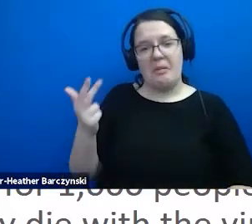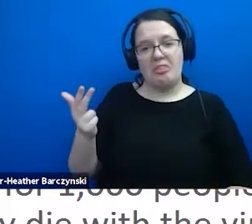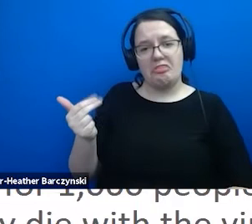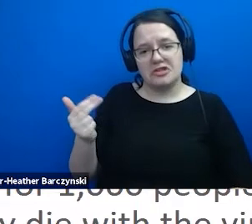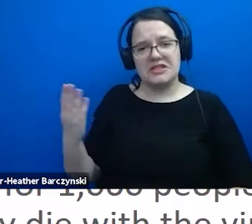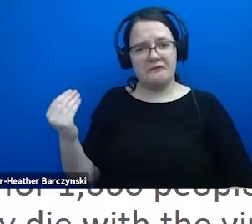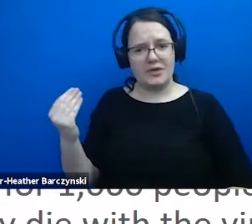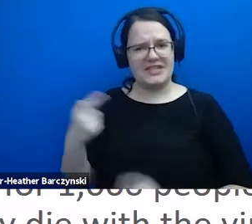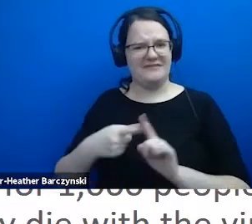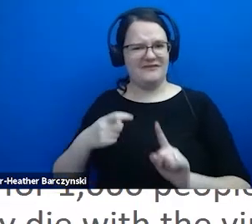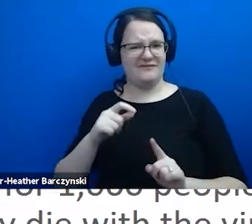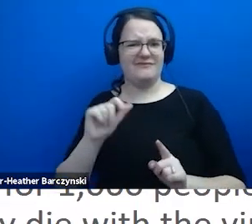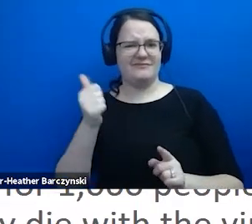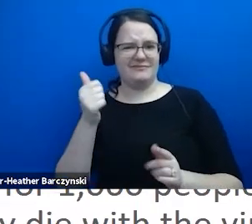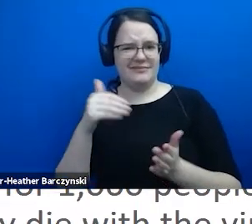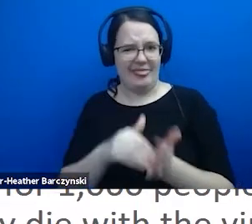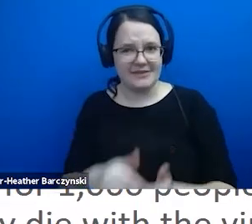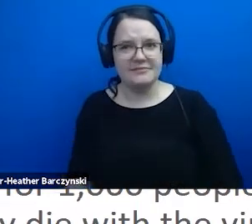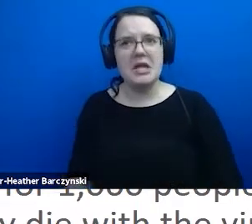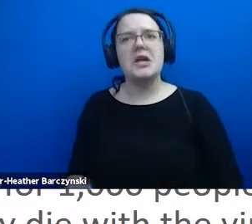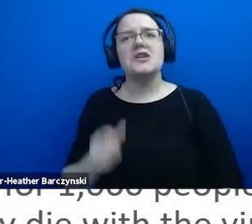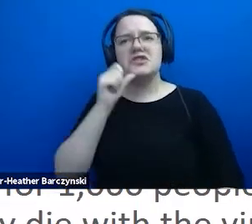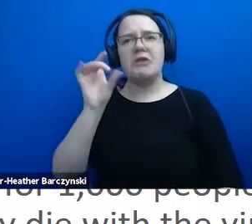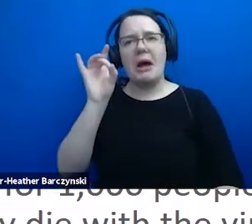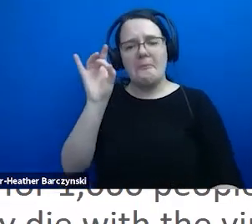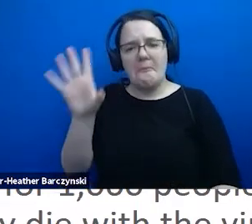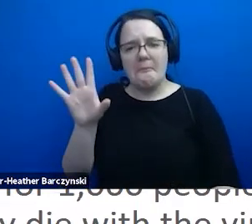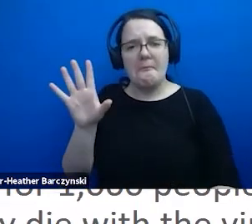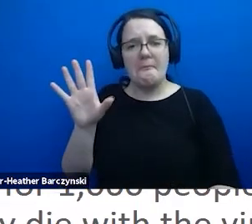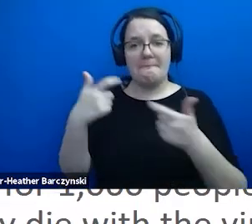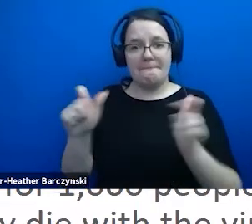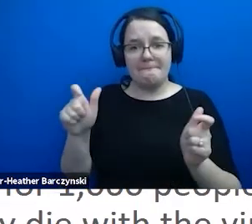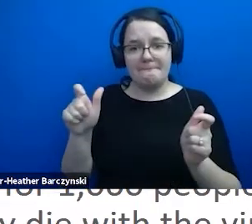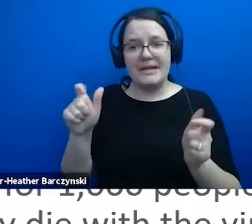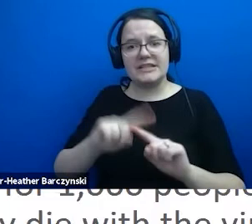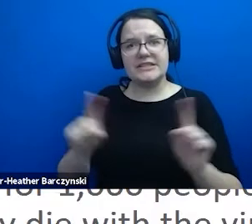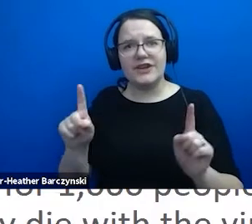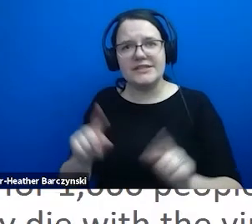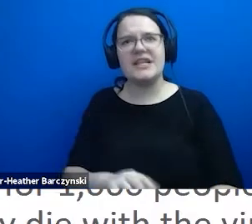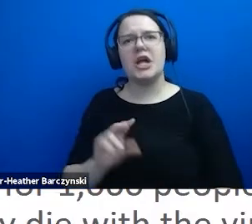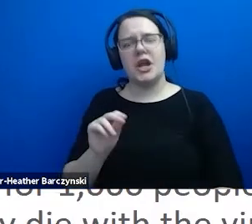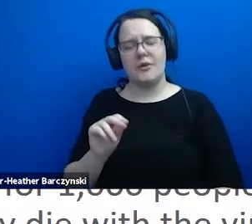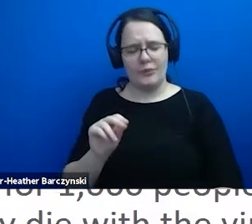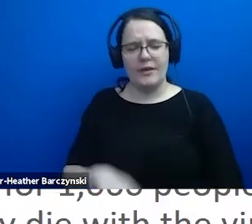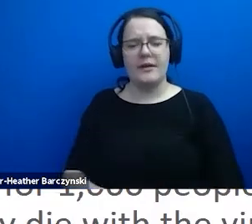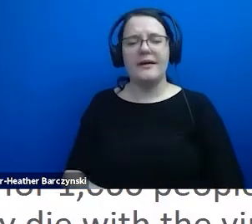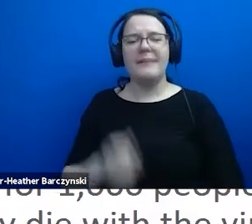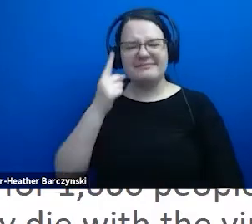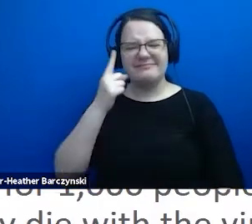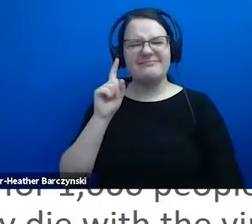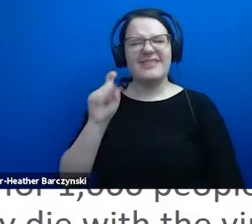but i think you also have to consider that this is very multifactorial that if a health care system